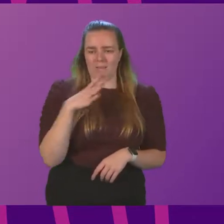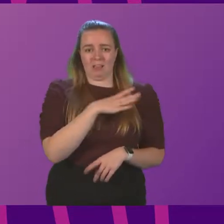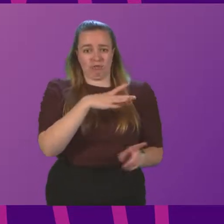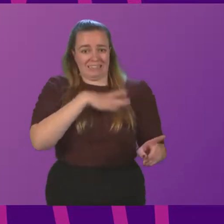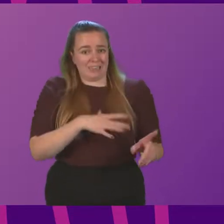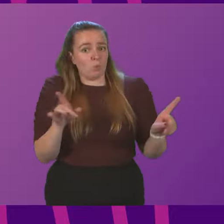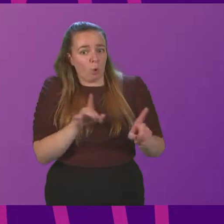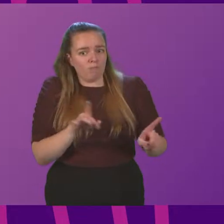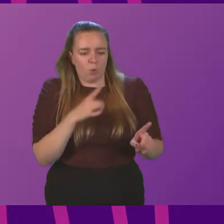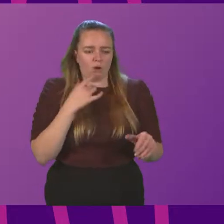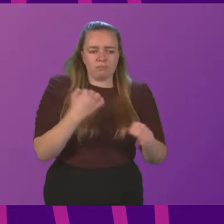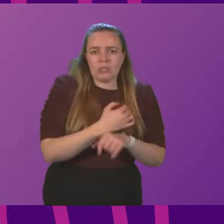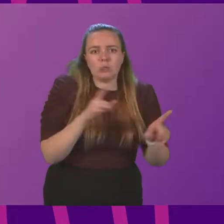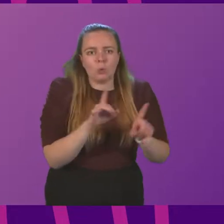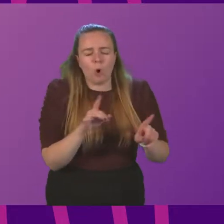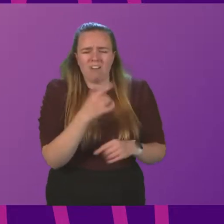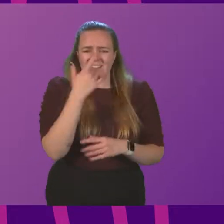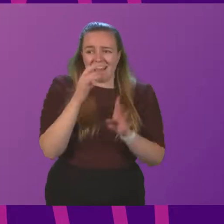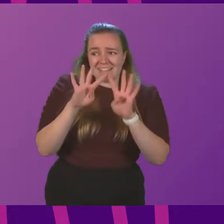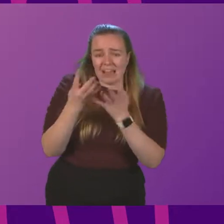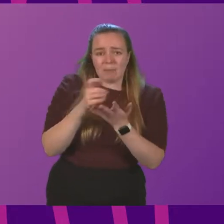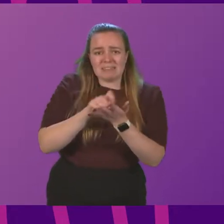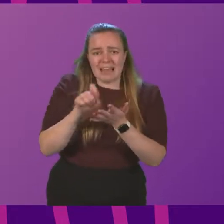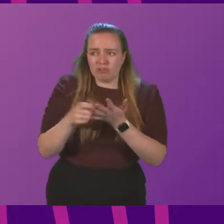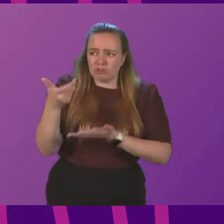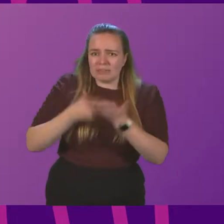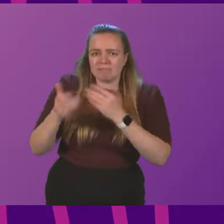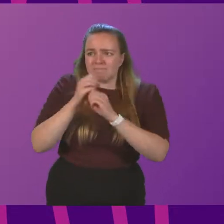the military personnel will be doing. Can the cabinet secretary shed any light on that situation